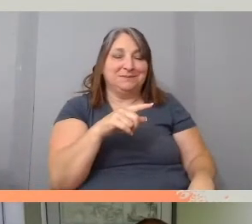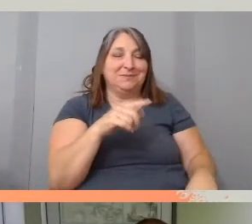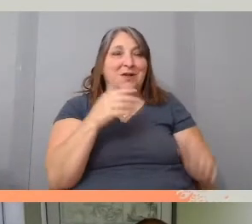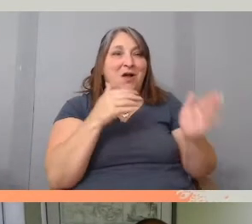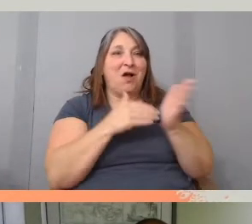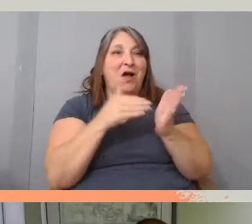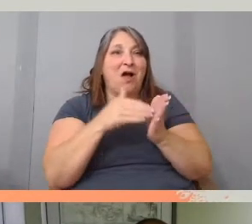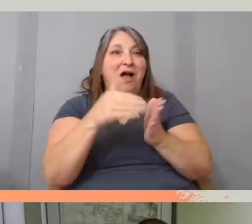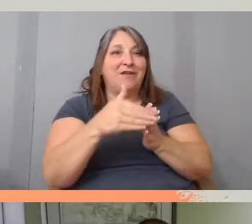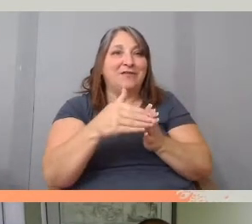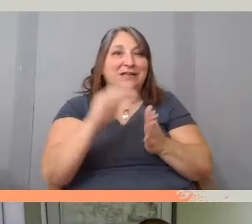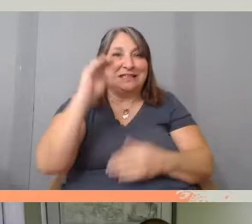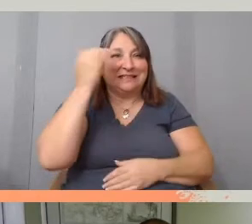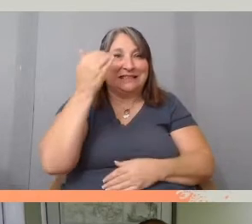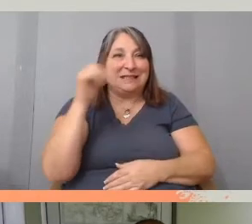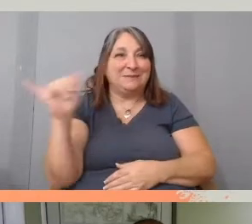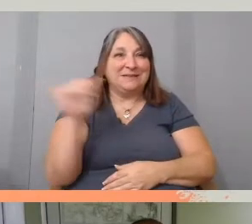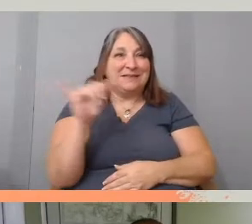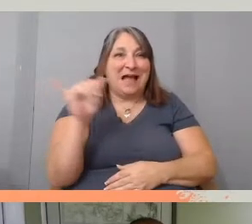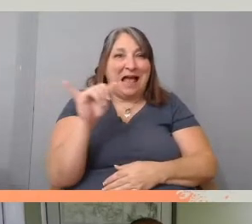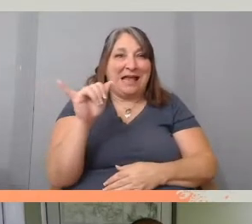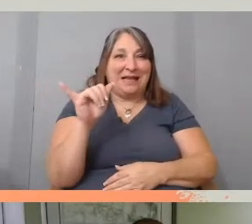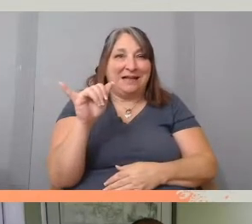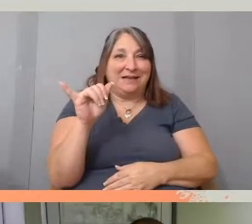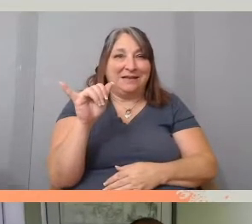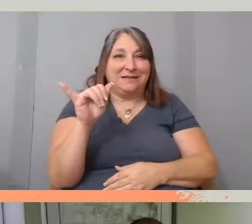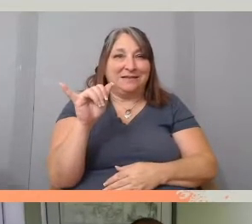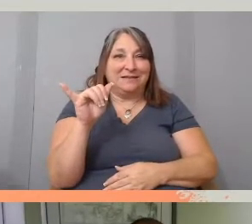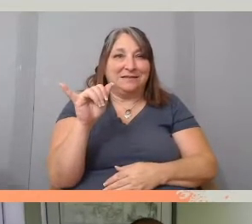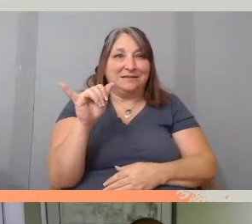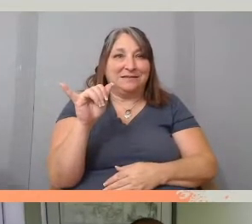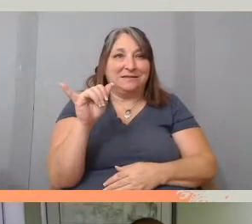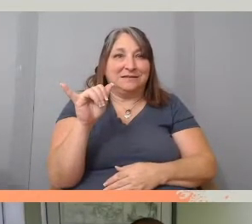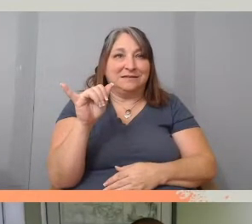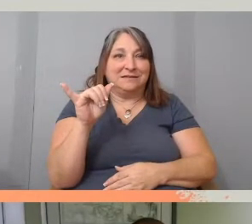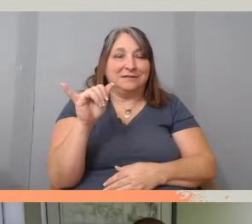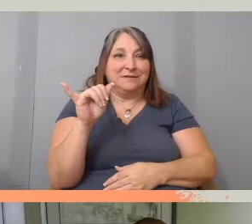those, you know, like people are not having the same